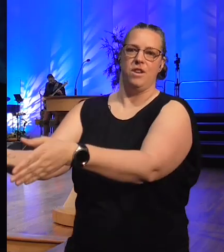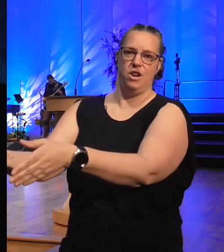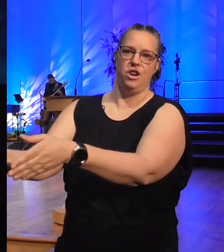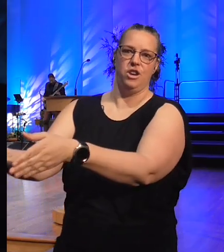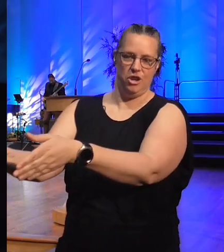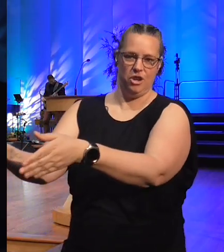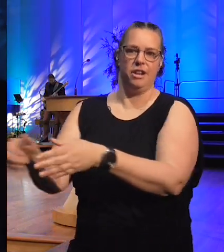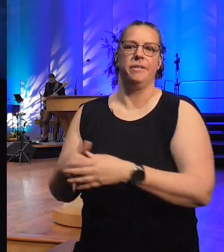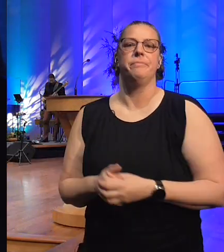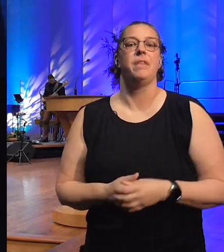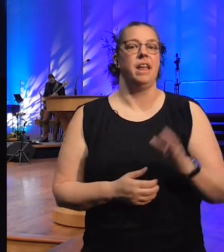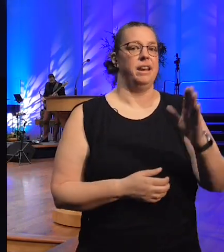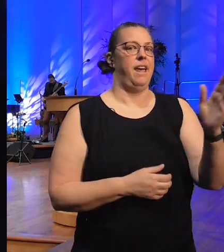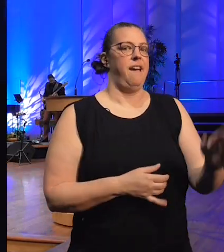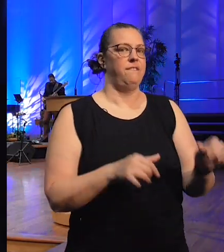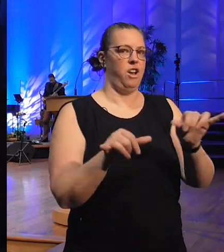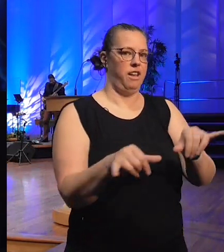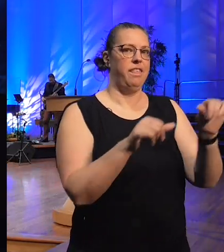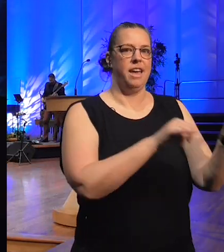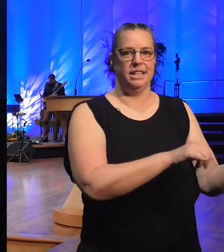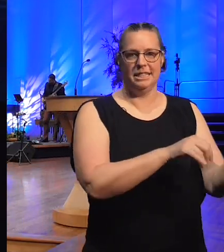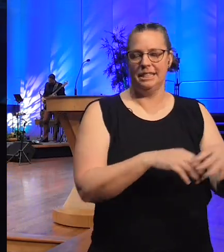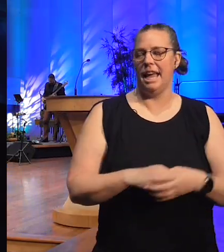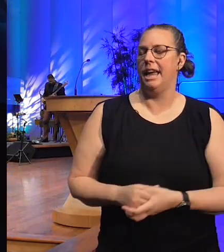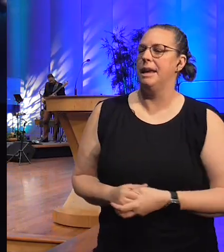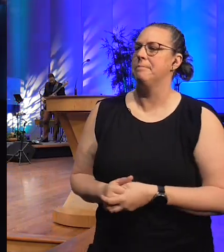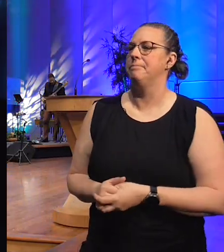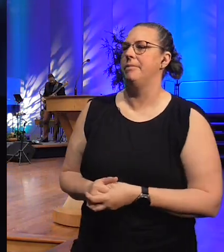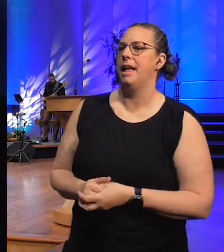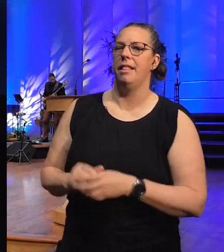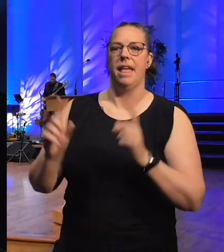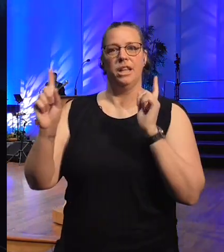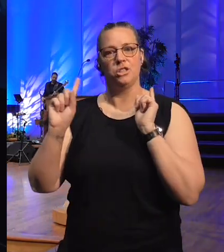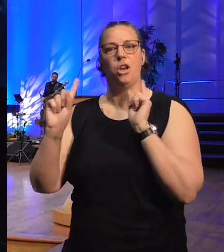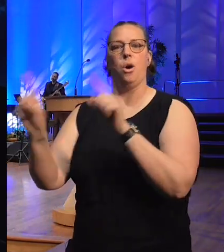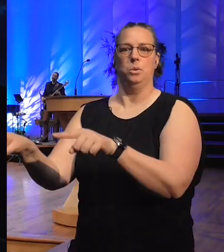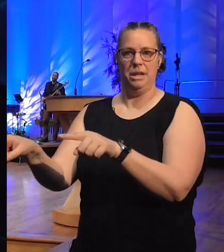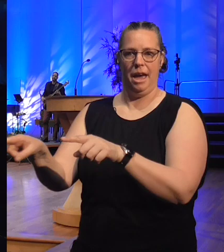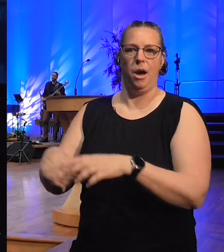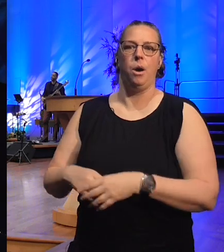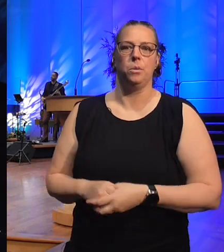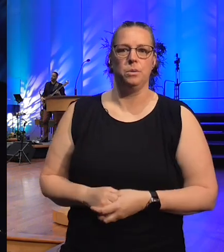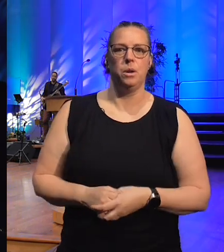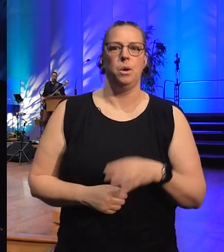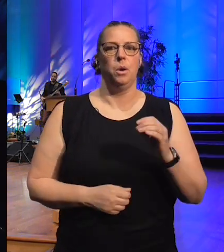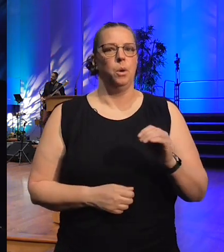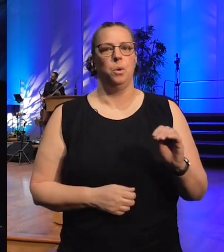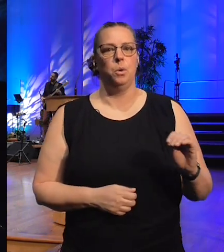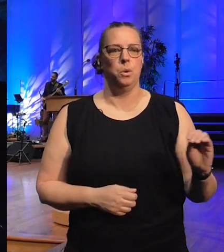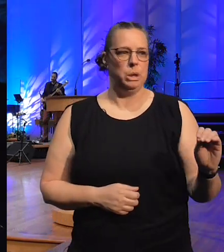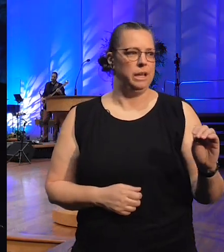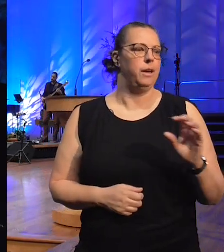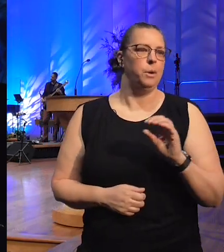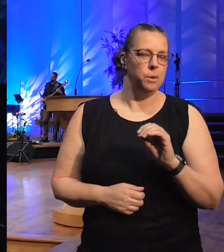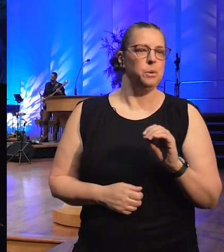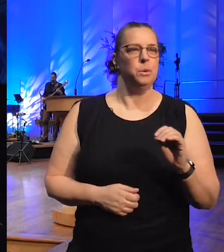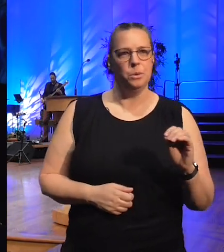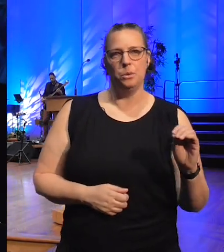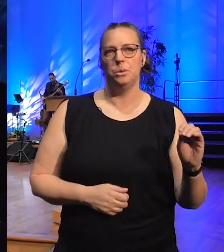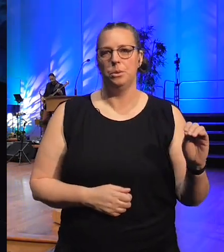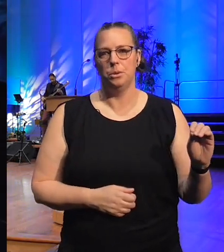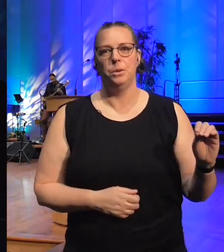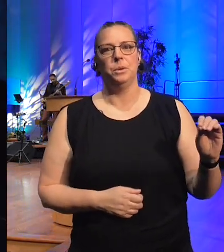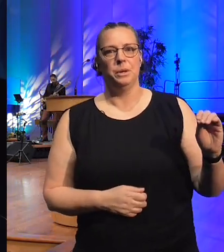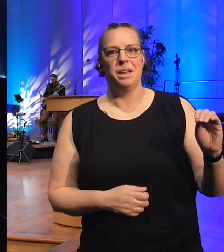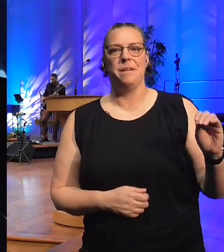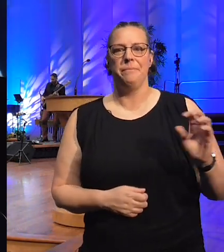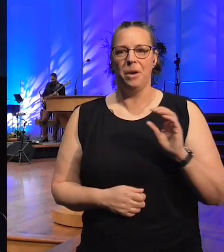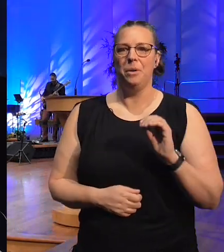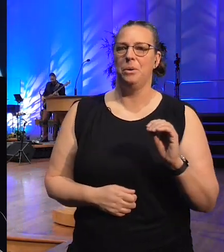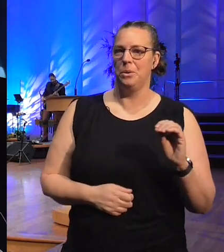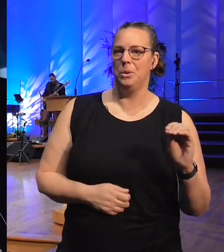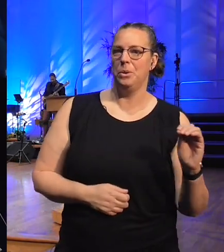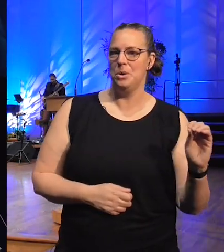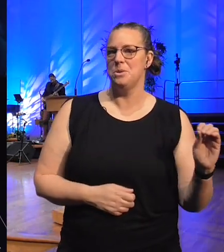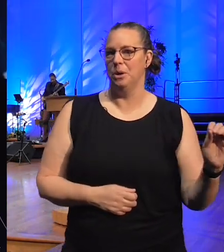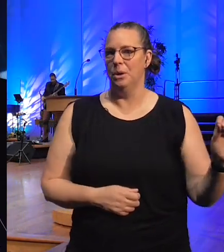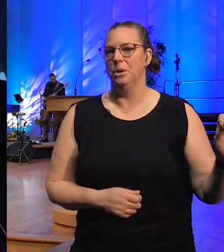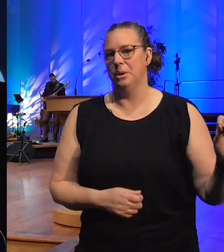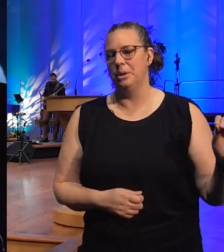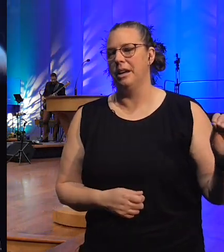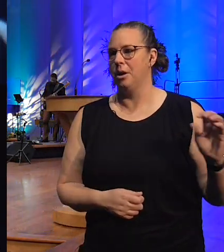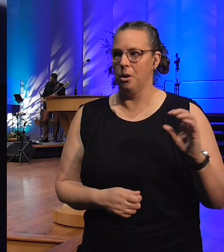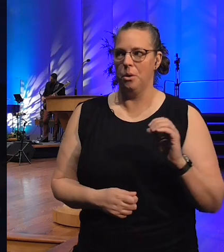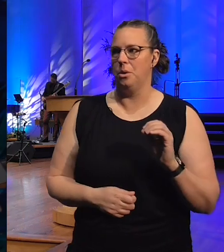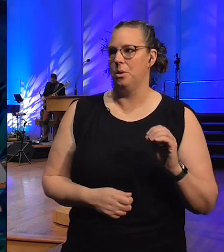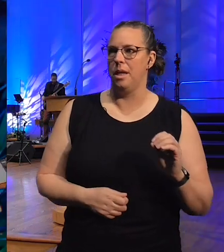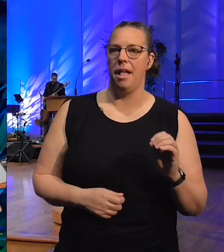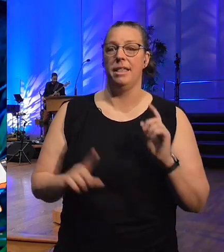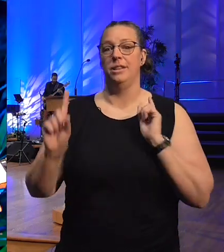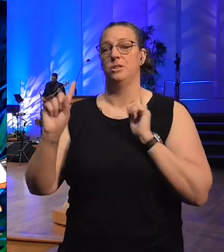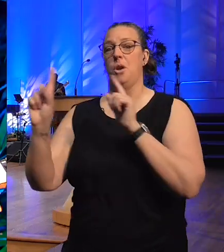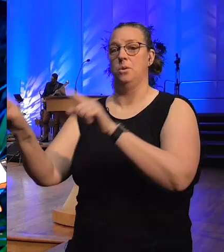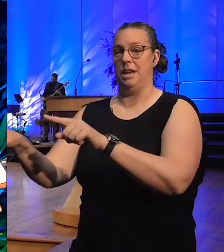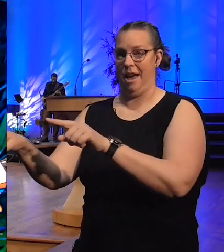river let's go down let's go